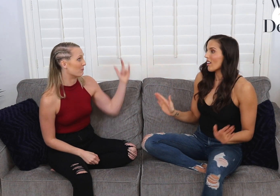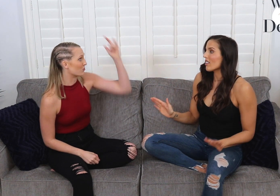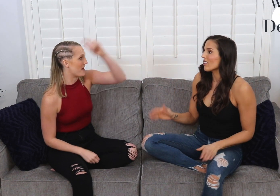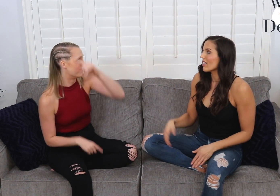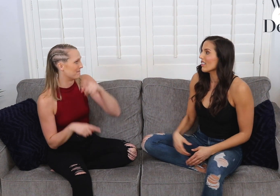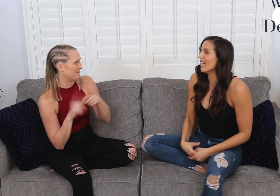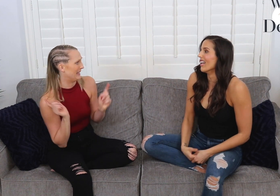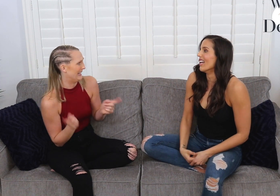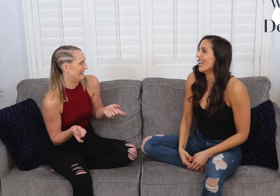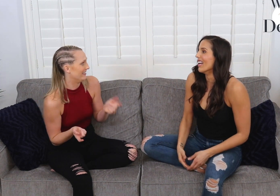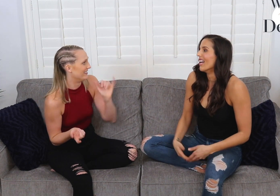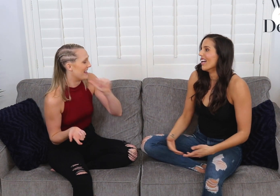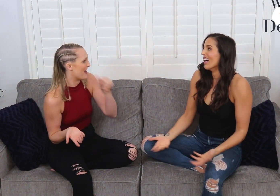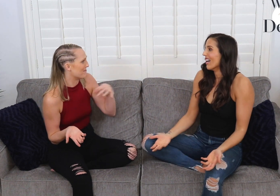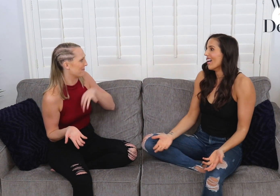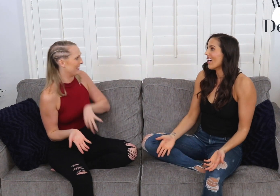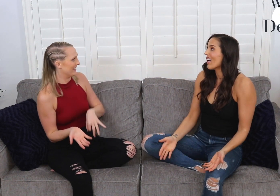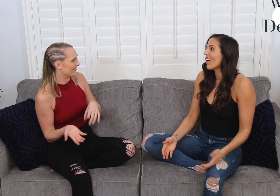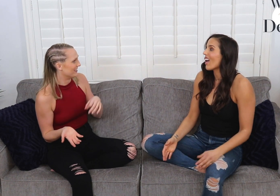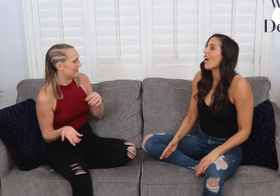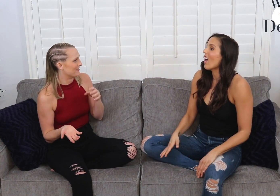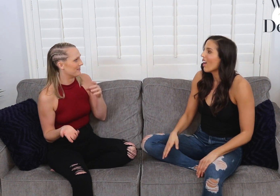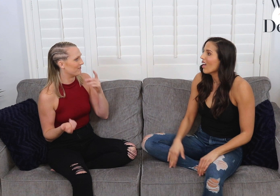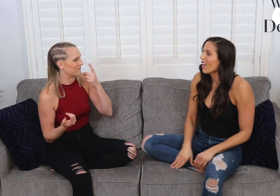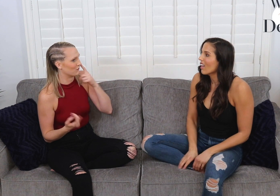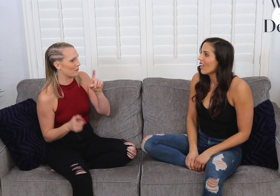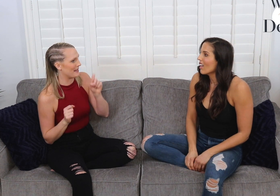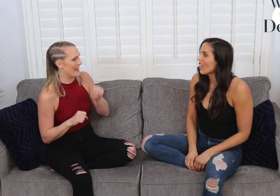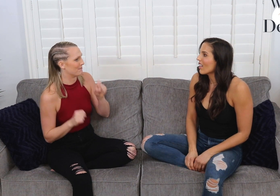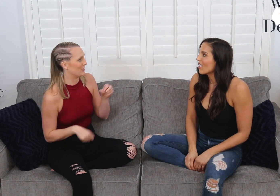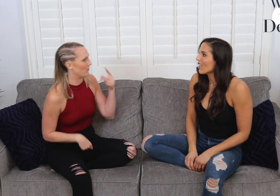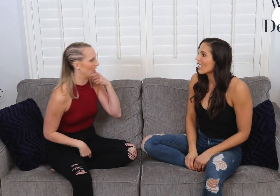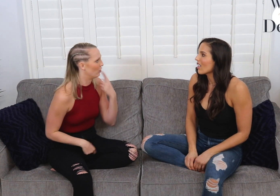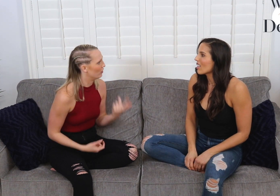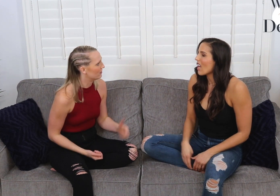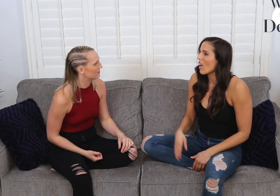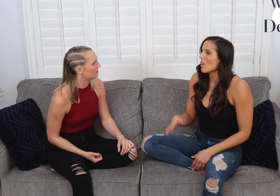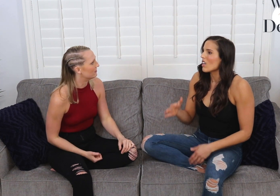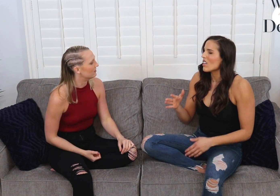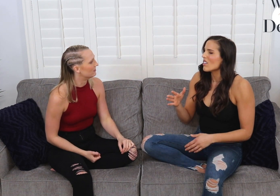No, uh maybe an airplane, but that doesn't benefit me for being capable of hearing.